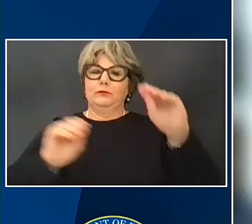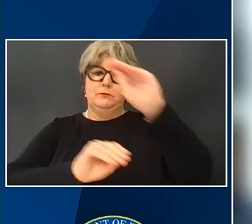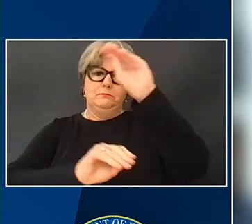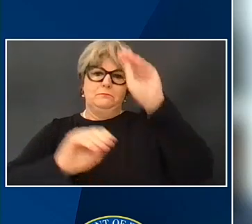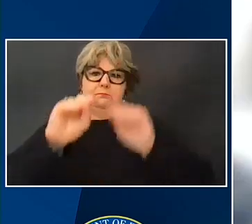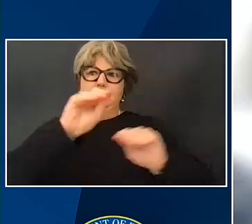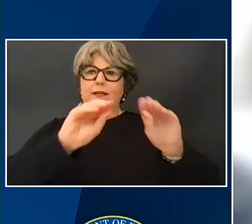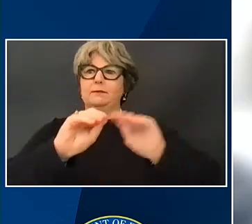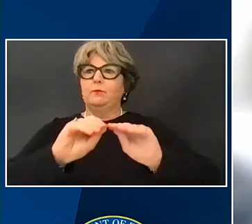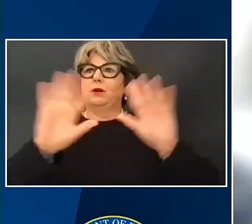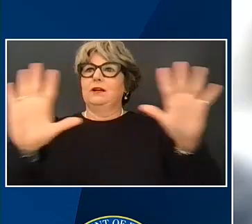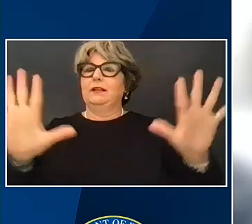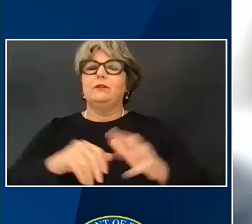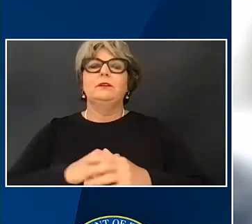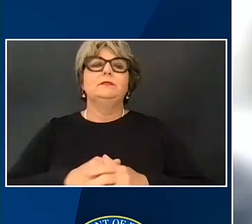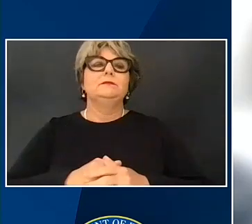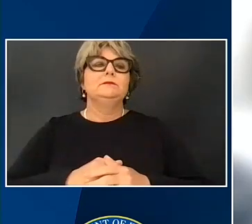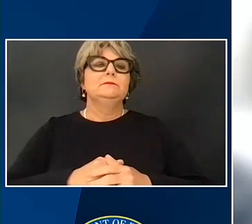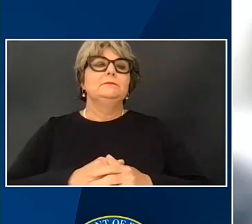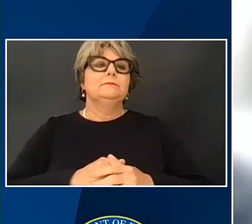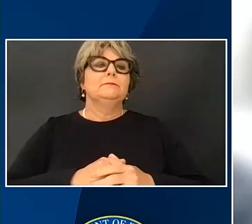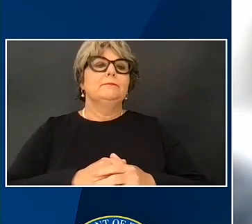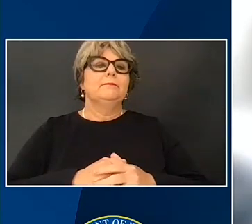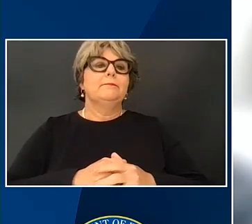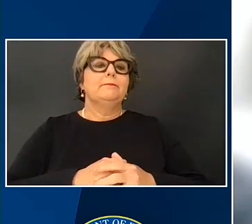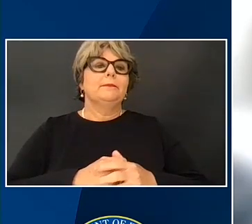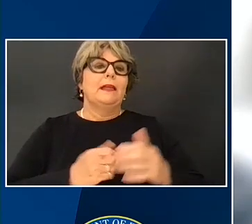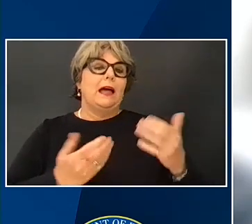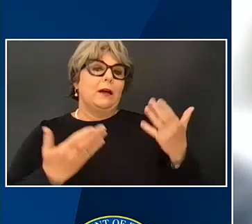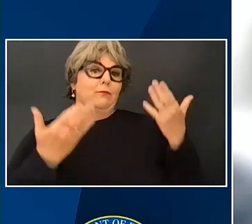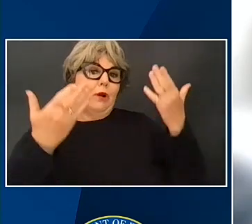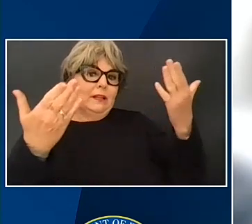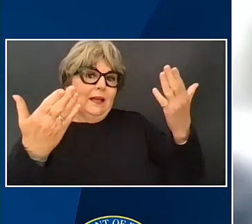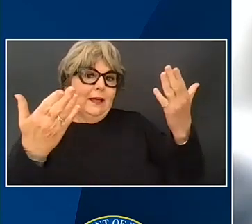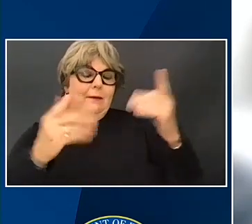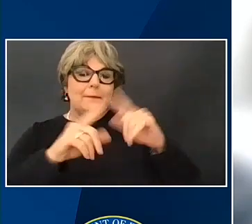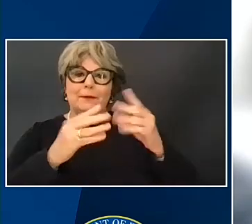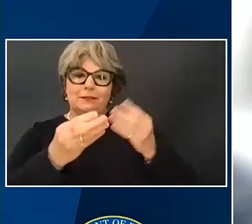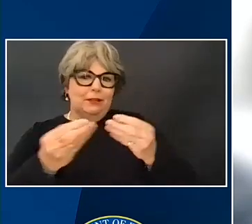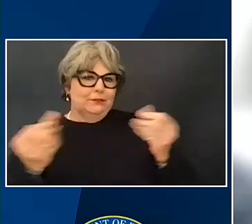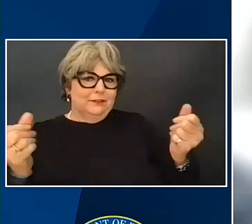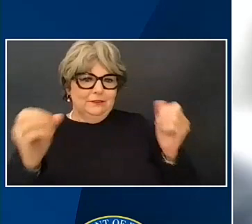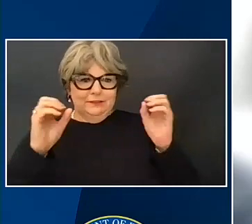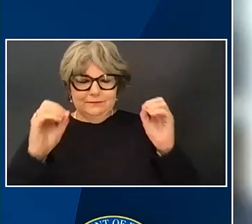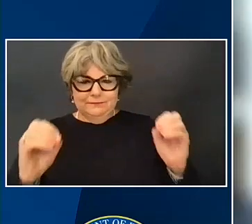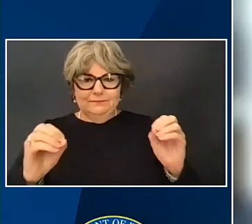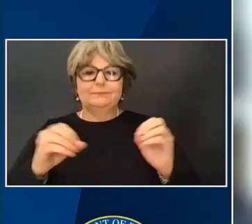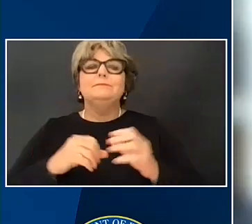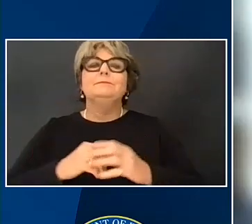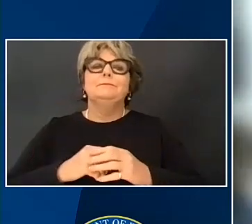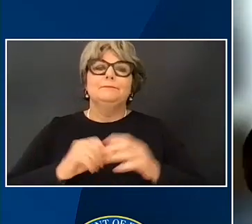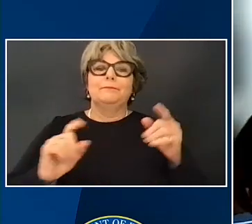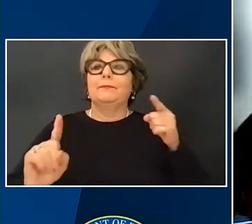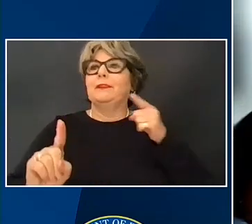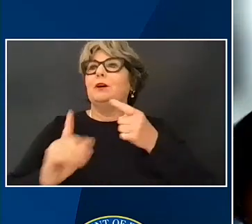Yeah, I brought it up and I also didn't have a solution for you. So I can understand the challenge of doing that. Go back to the drawing board. Yeah exactly.